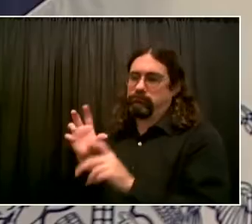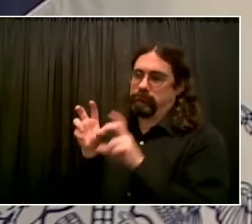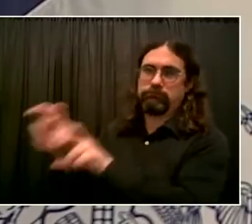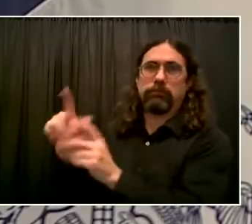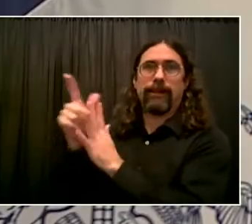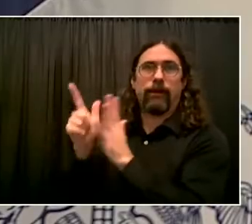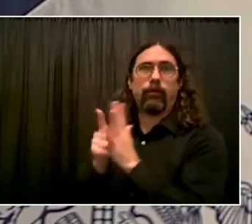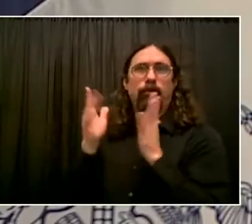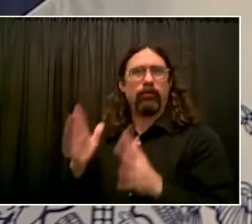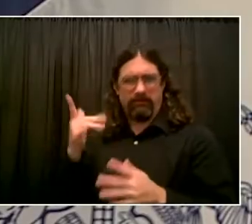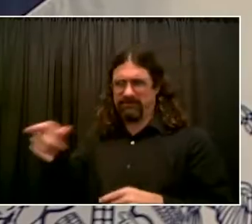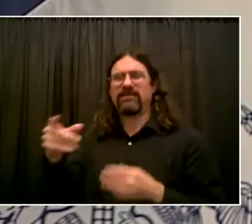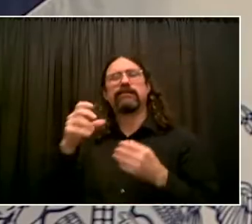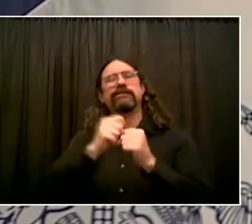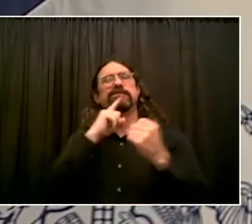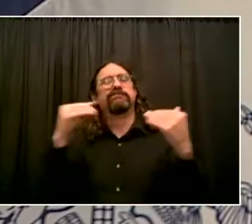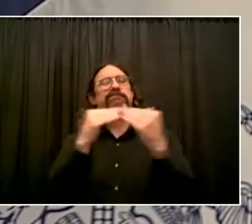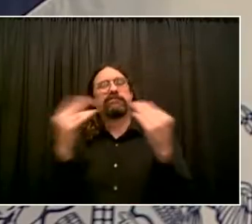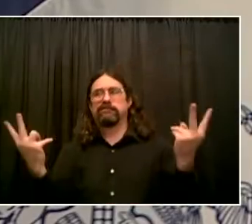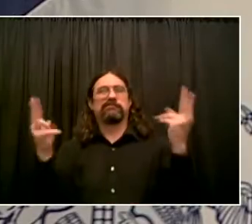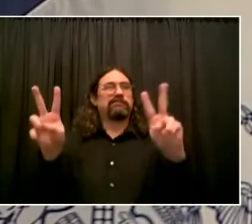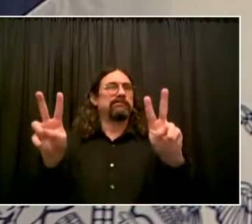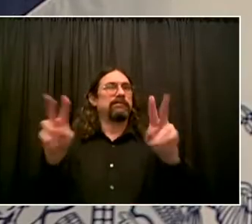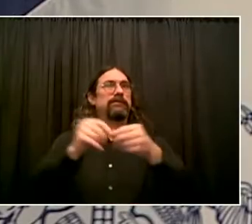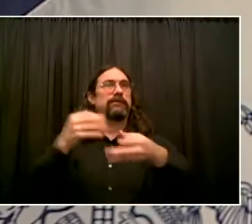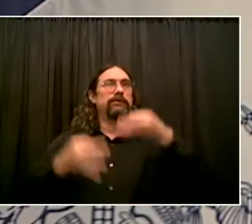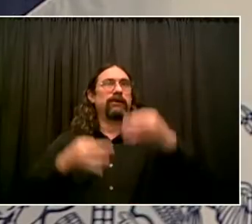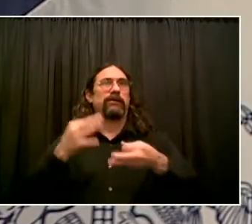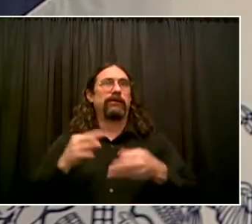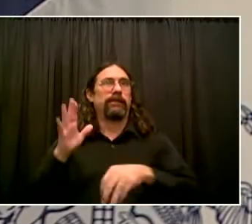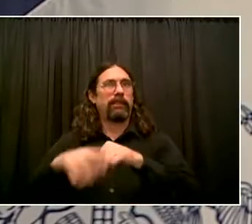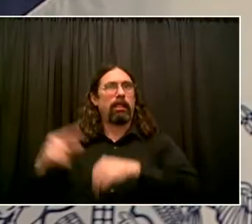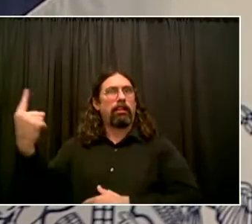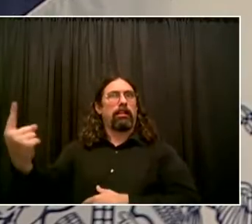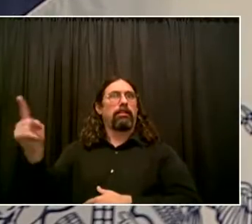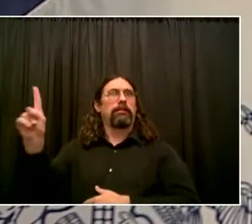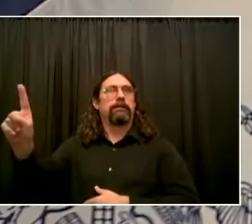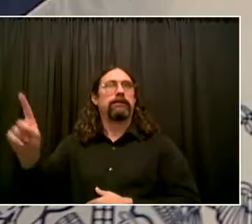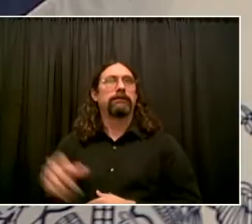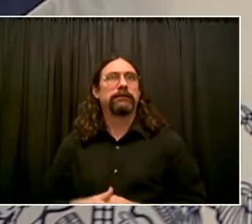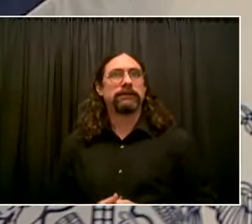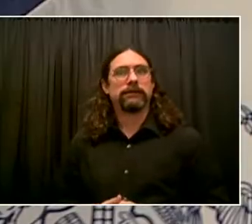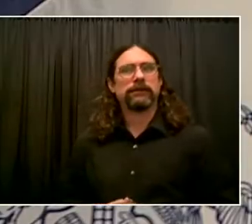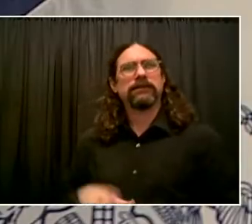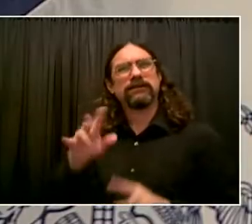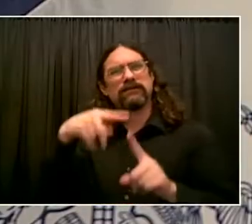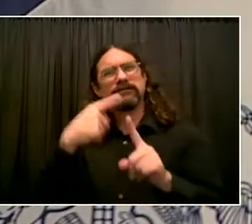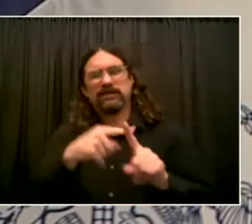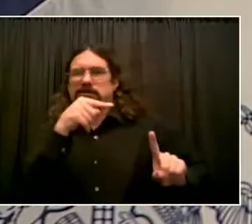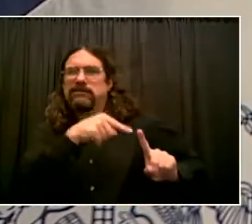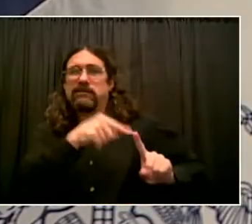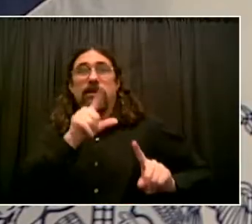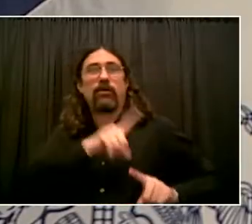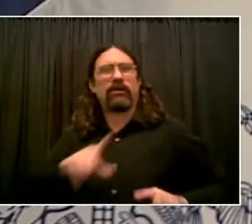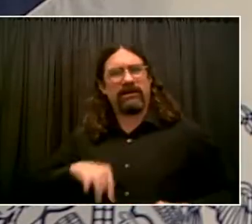ENTPERRIES, RPIVATE SECTOR, IT IS THEIR RESPONSIBILITY FOR THEIR OWN REPRSEENTATION. LOW INCOME FOLKS, THE CITY MADE A